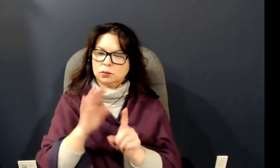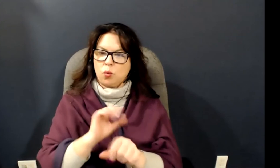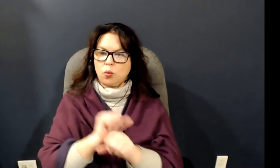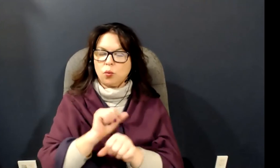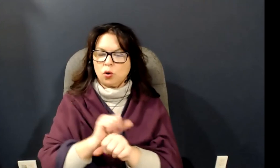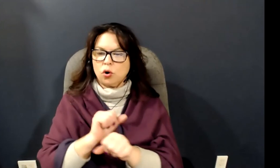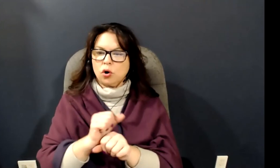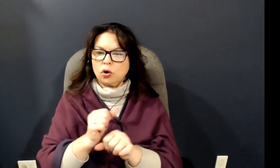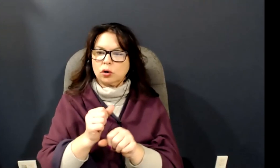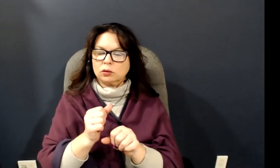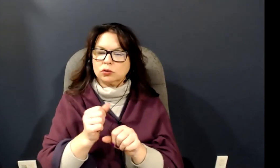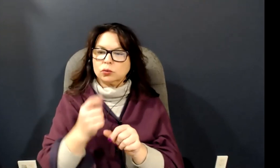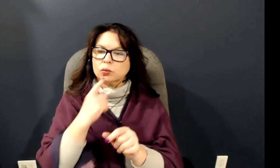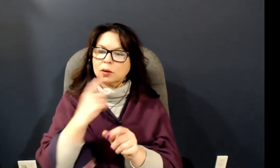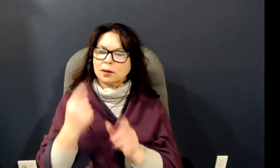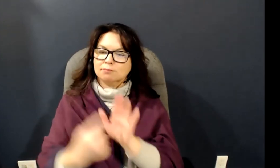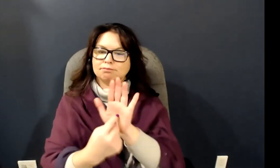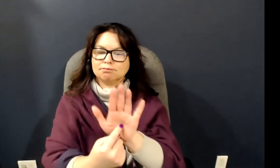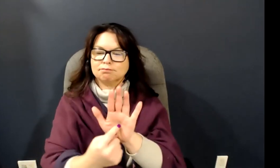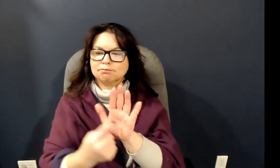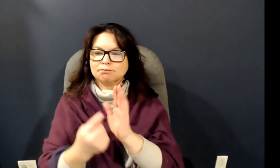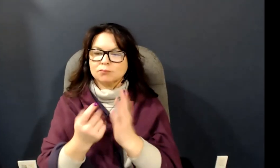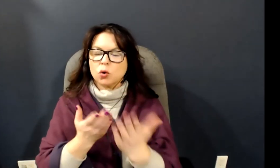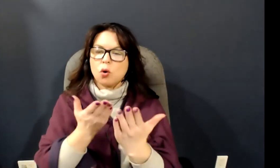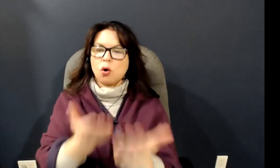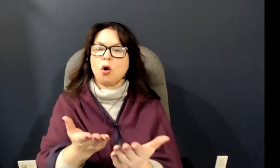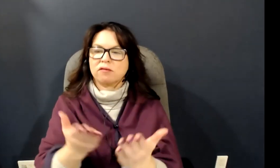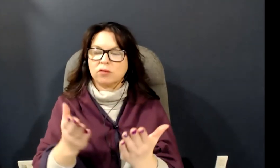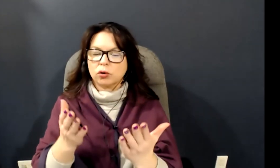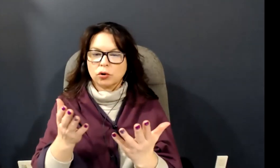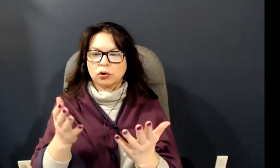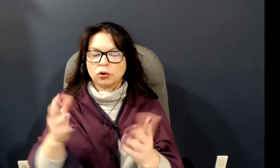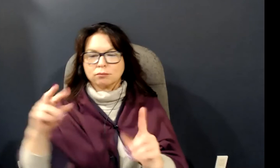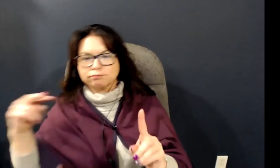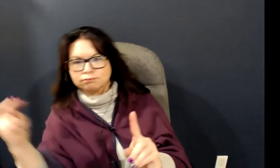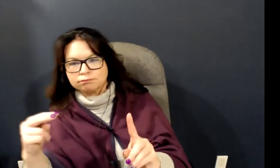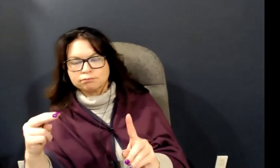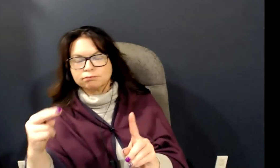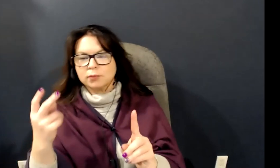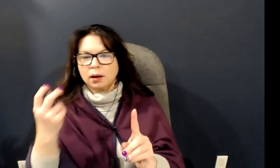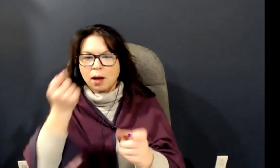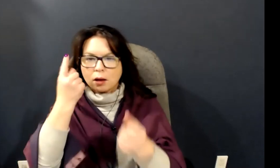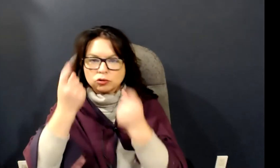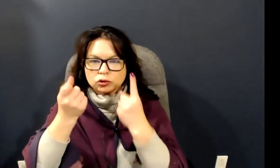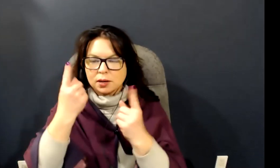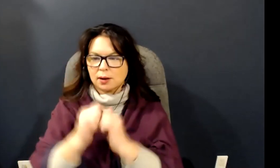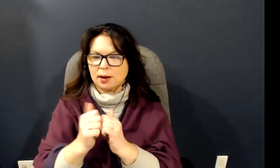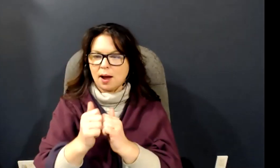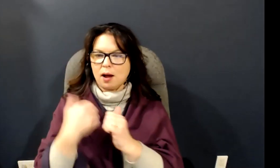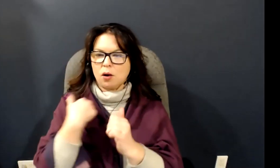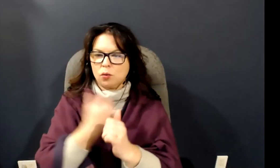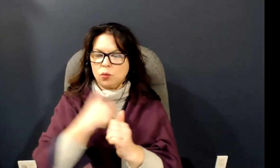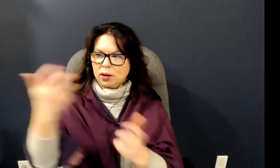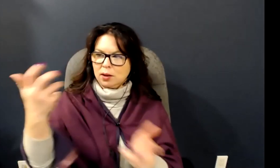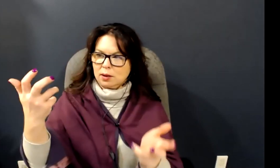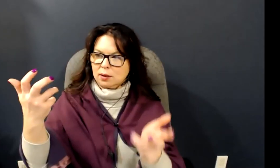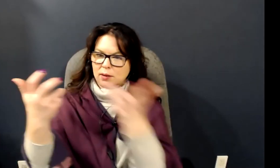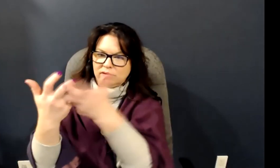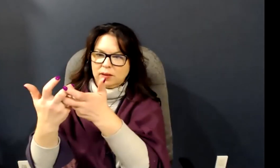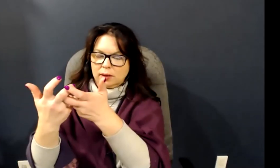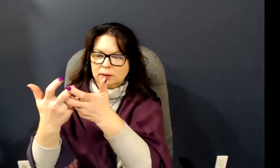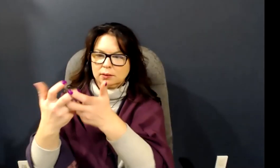these works of art. So there's, there's a, there's a need for the kind of social practice